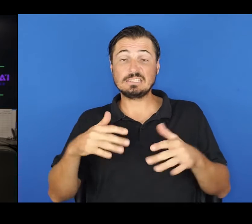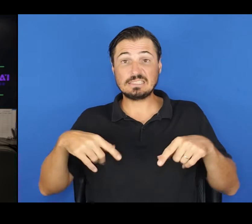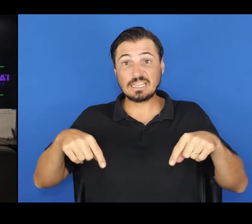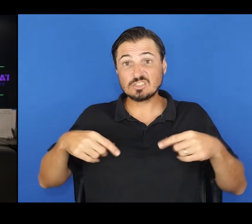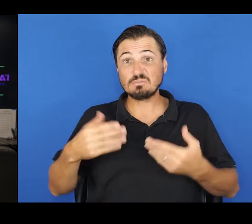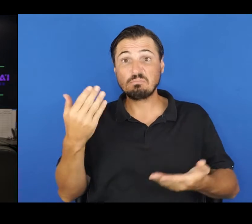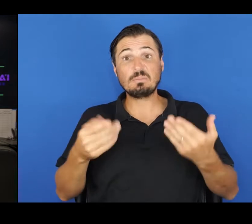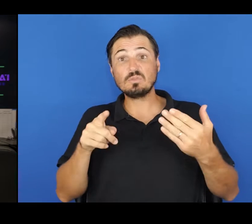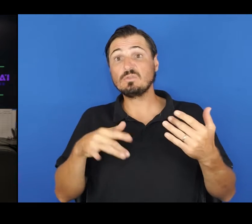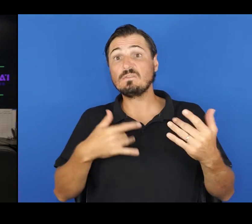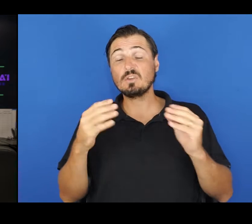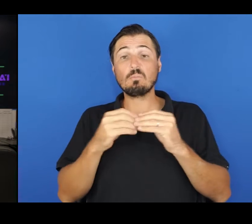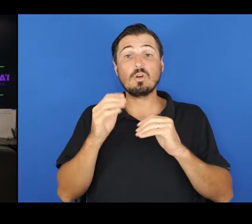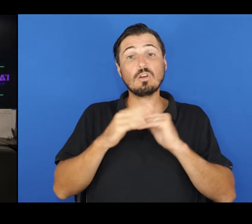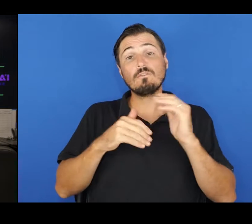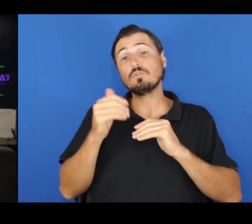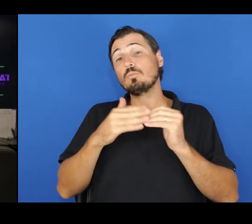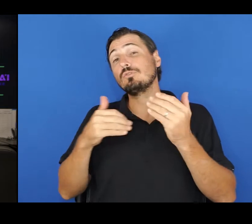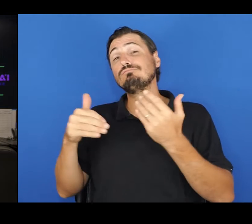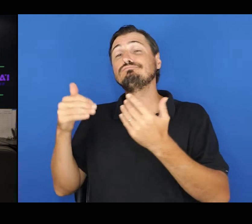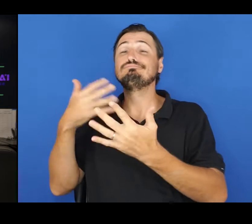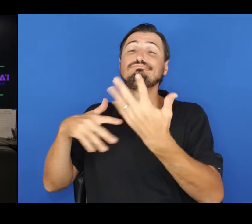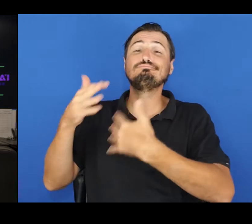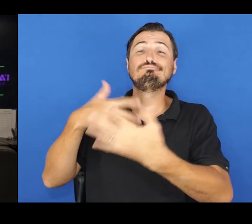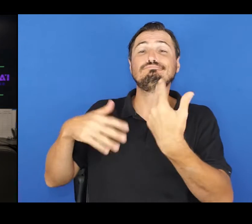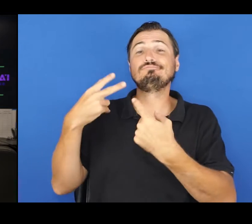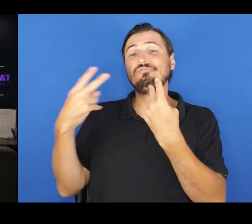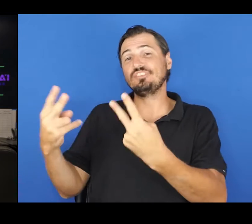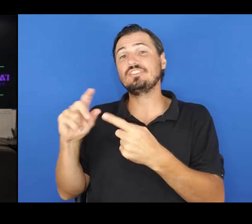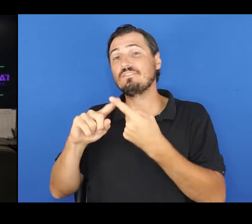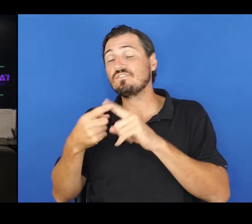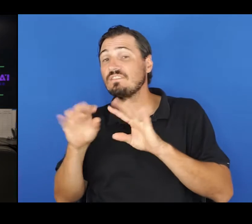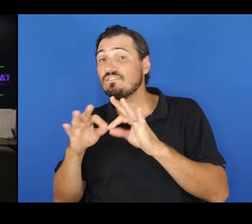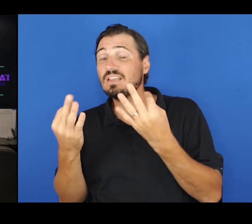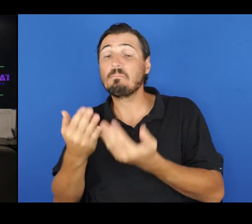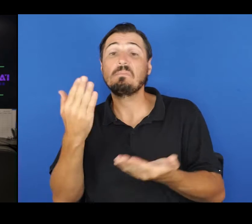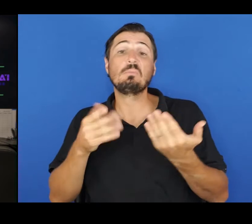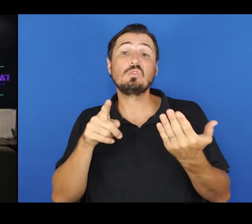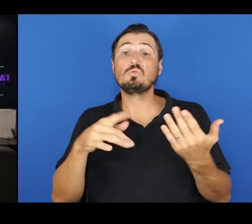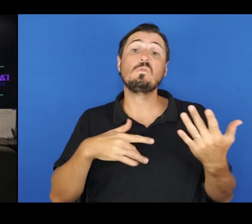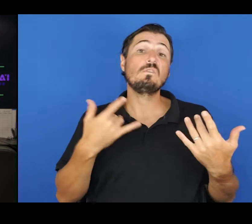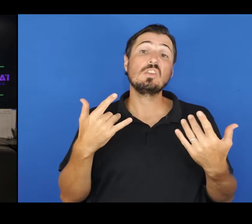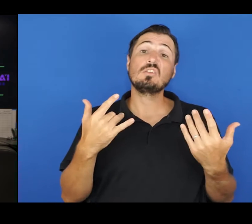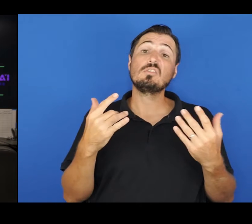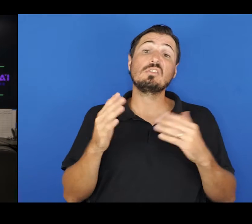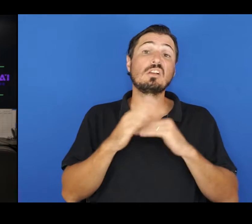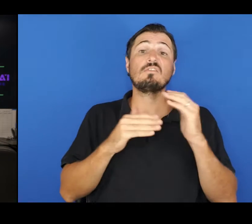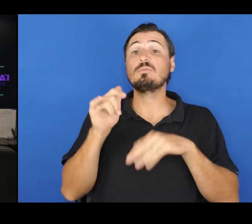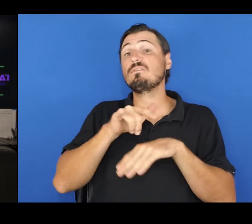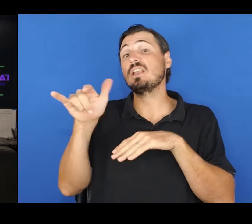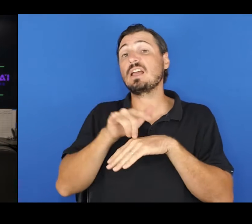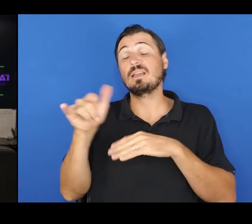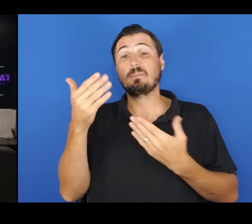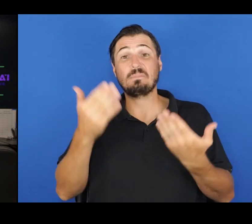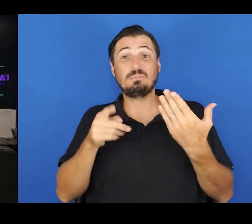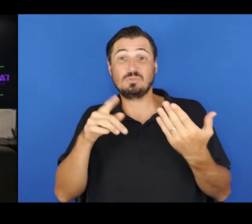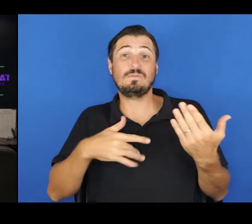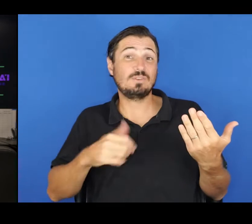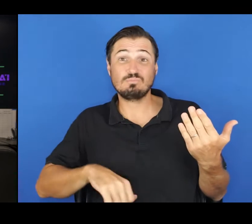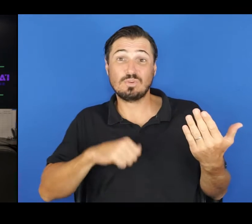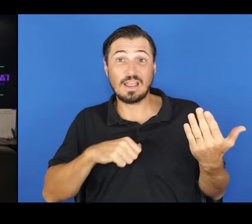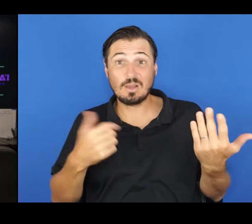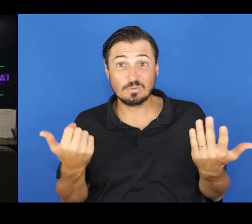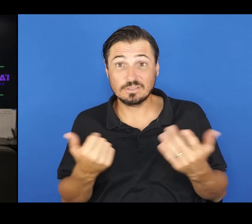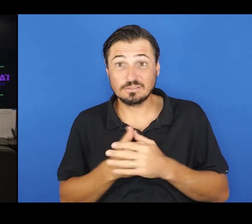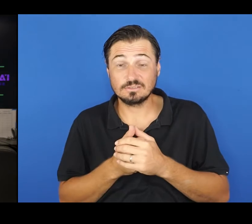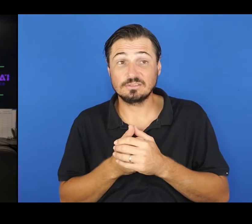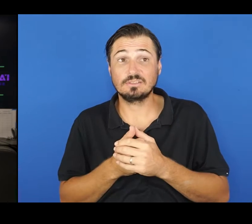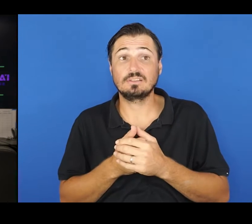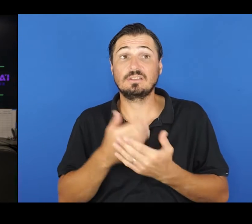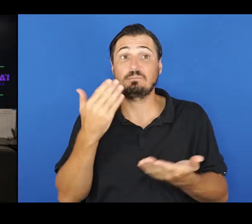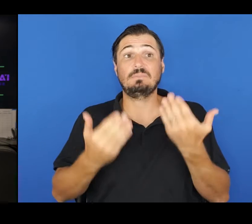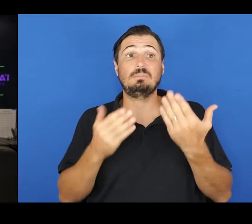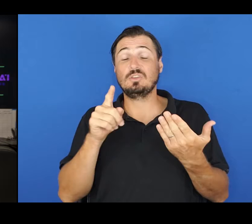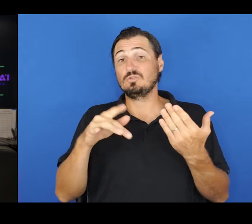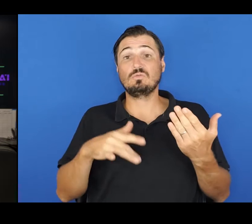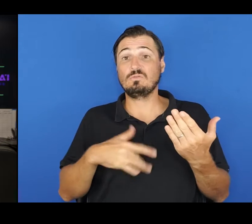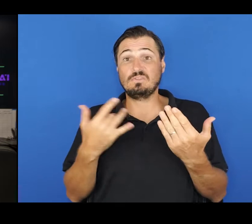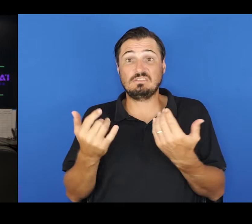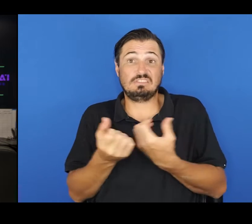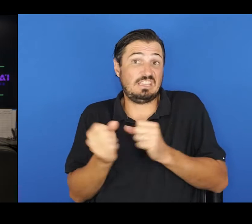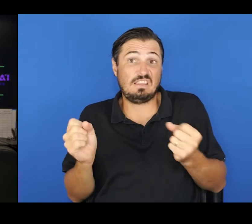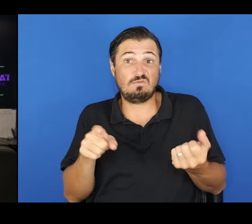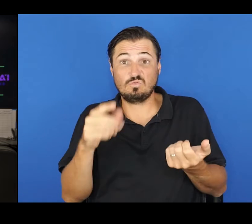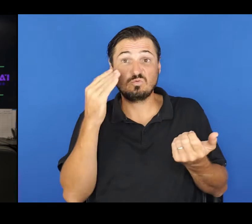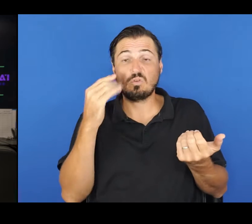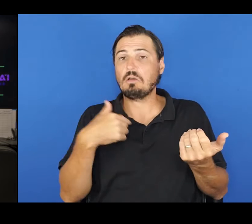more comfortable going out, or visiting friends and family. Maybe you’re more comfortable traveling. Maybe you feel proud of yourself. Maybe you feel secure knowing you won’t have to